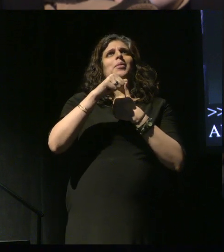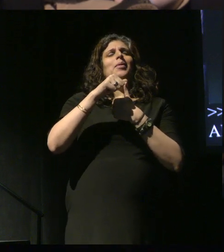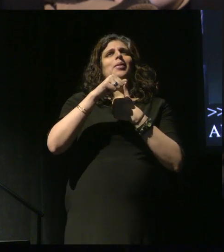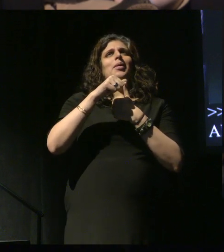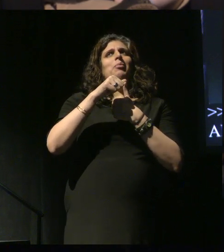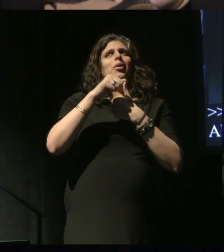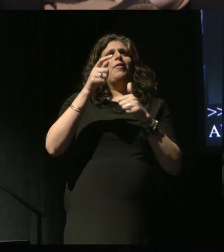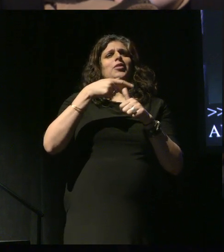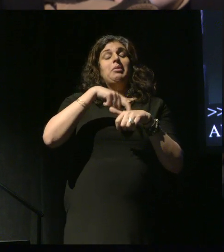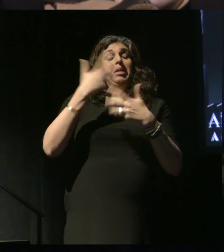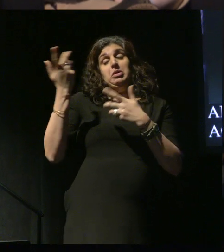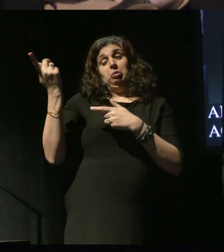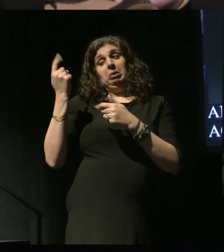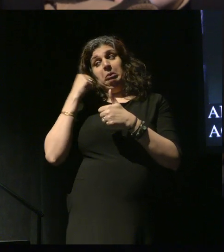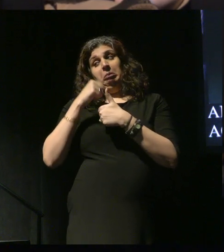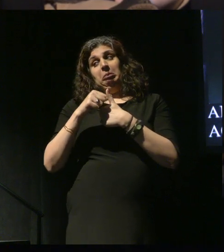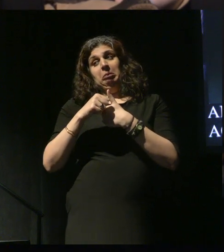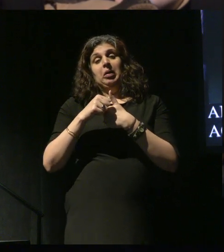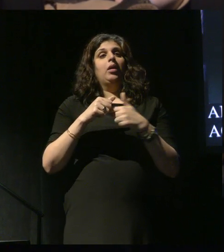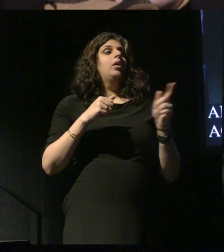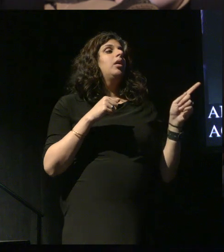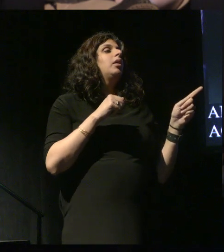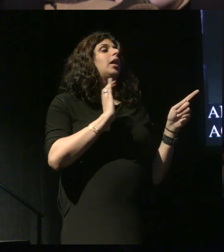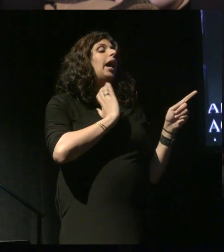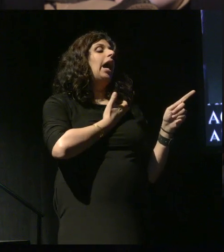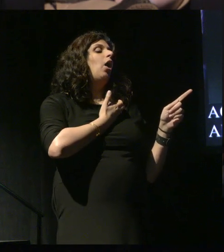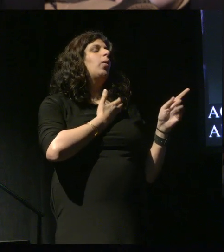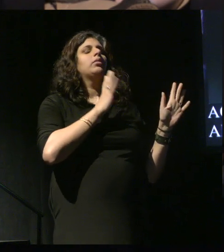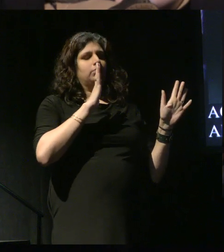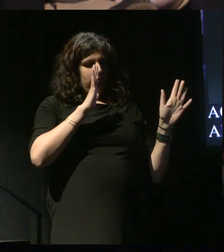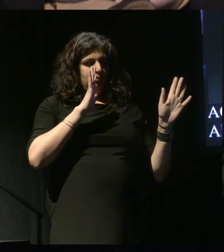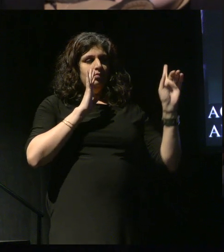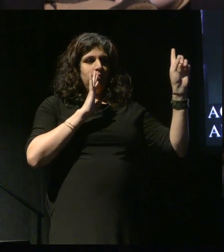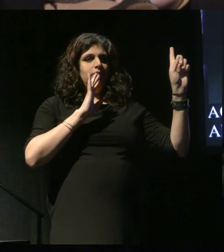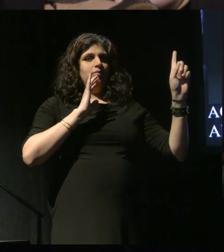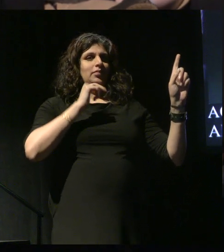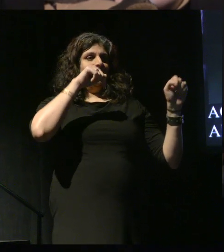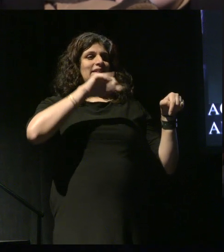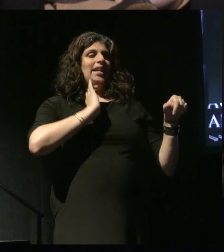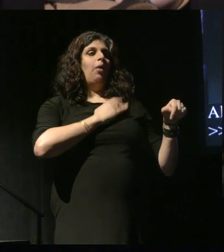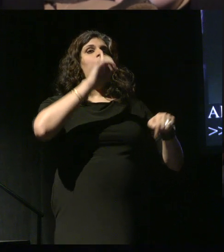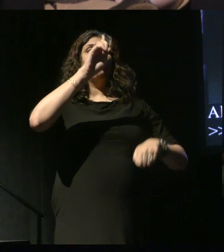Mm-mm. - Although you might remember. I was like, maybe. This is our, well, this is our 1.5 time meeting.